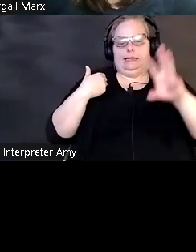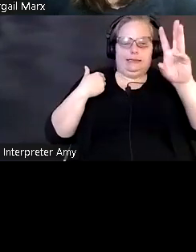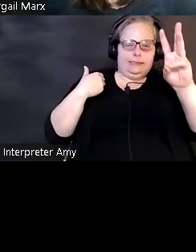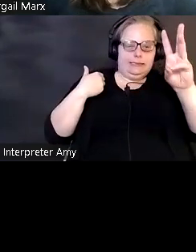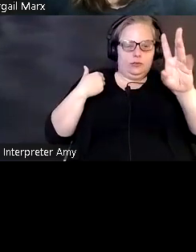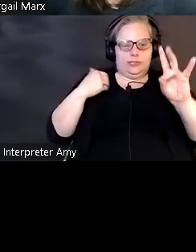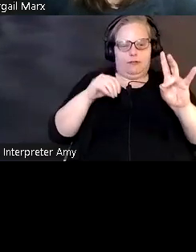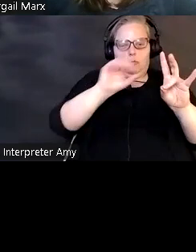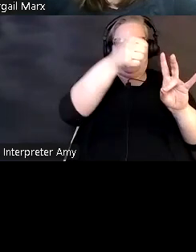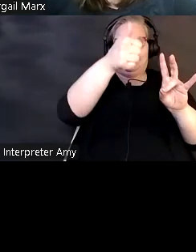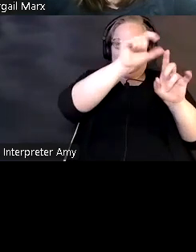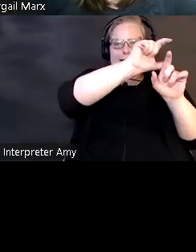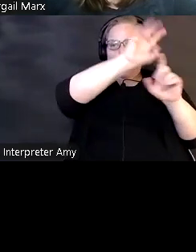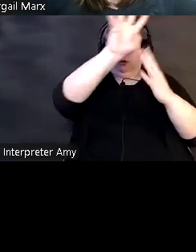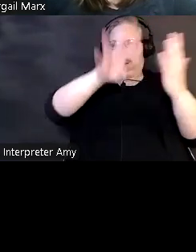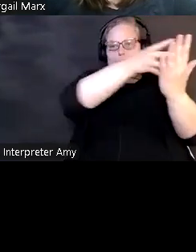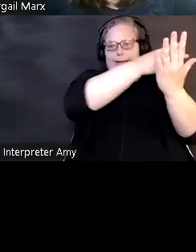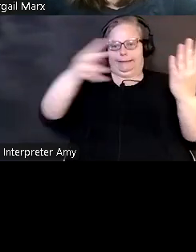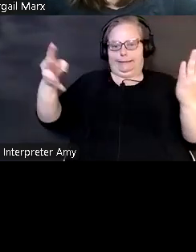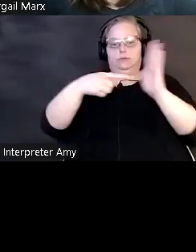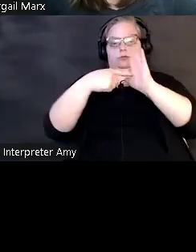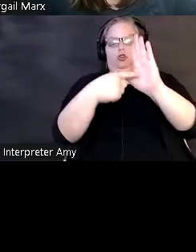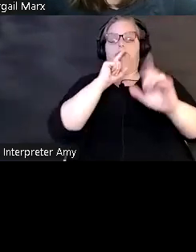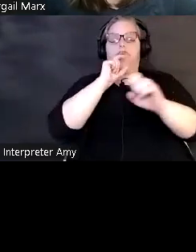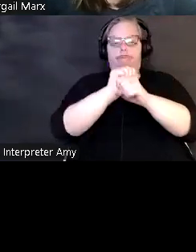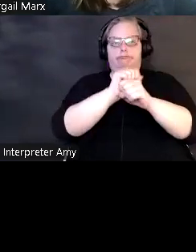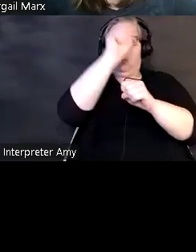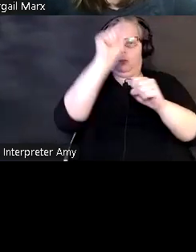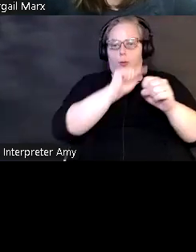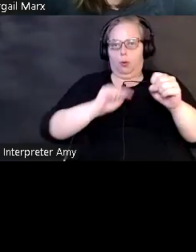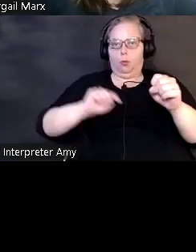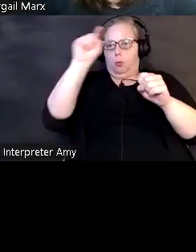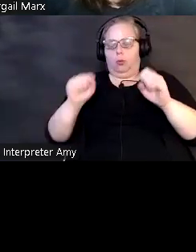and that allows you to also point and show sentences or words through the system, and that